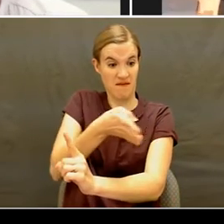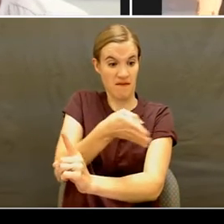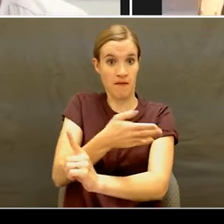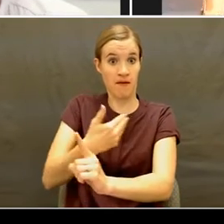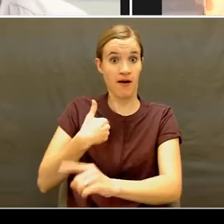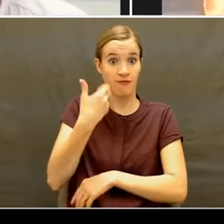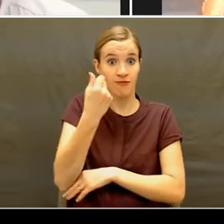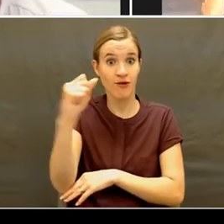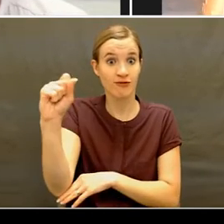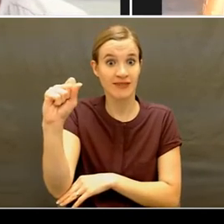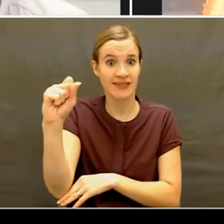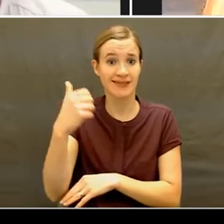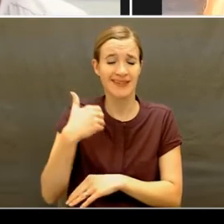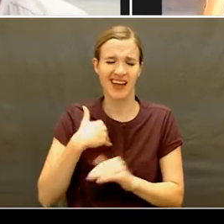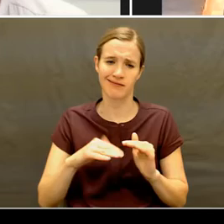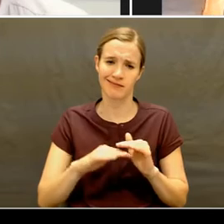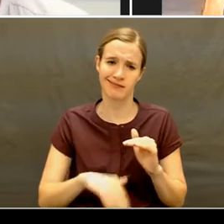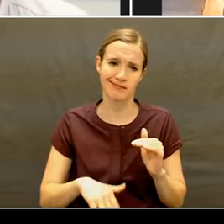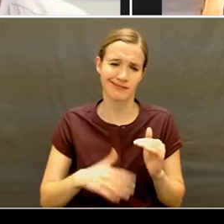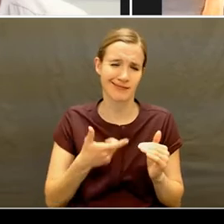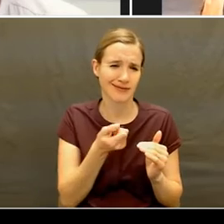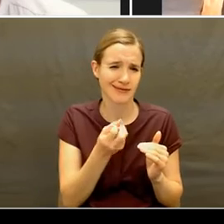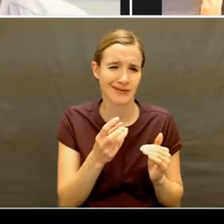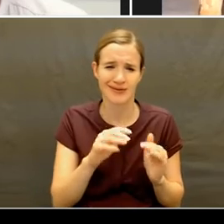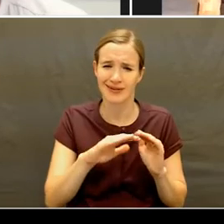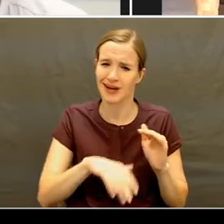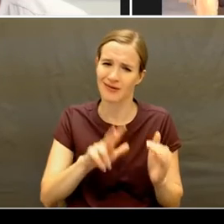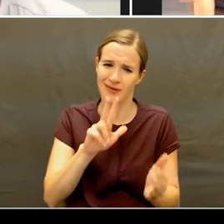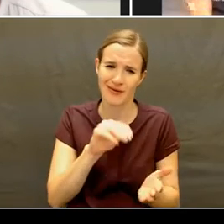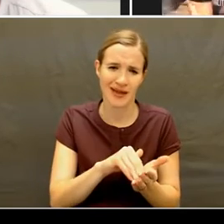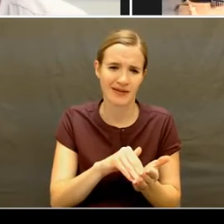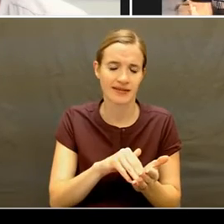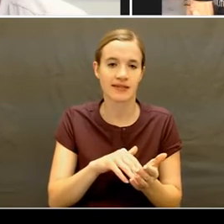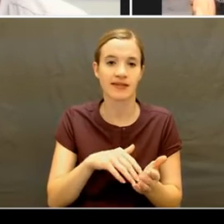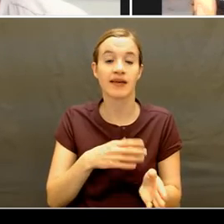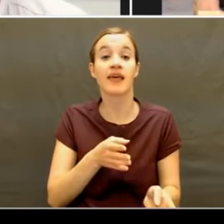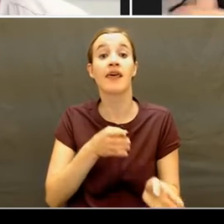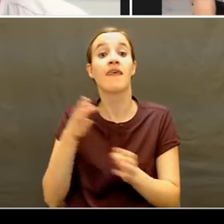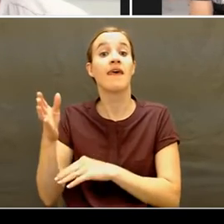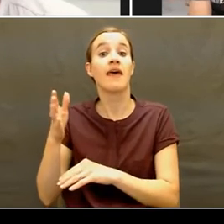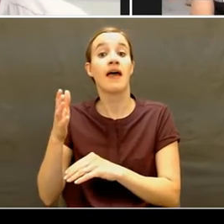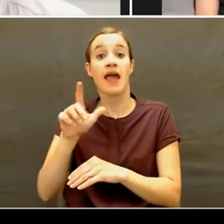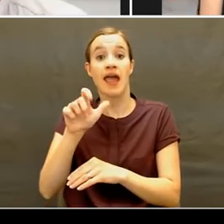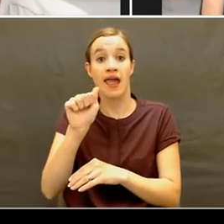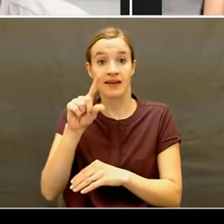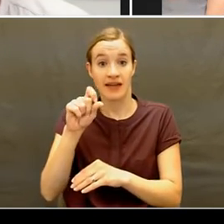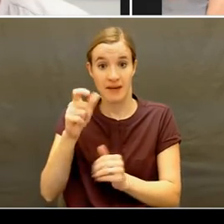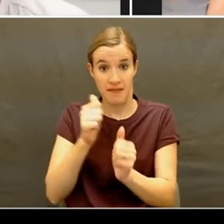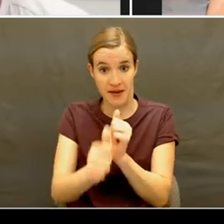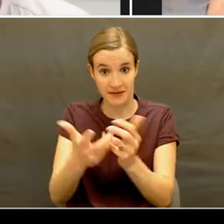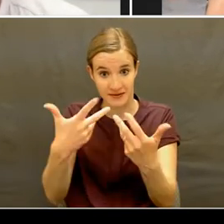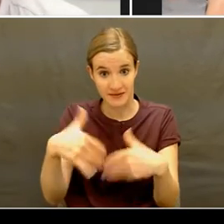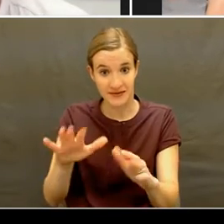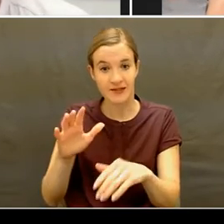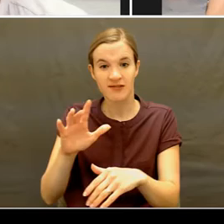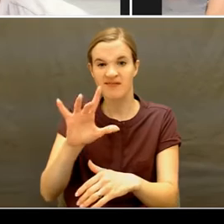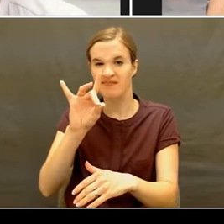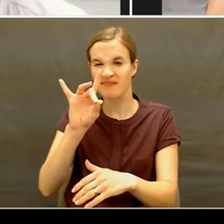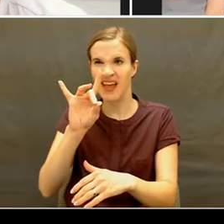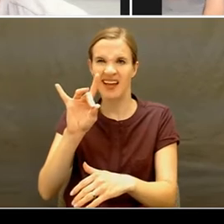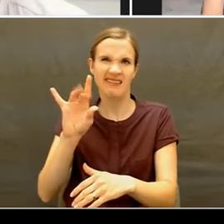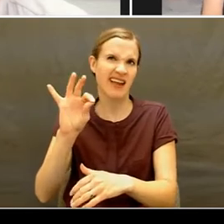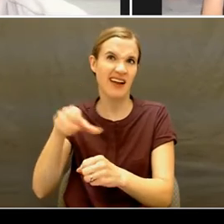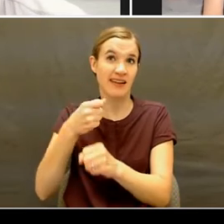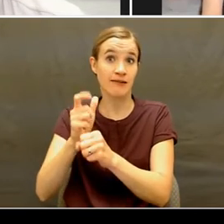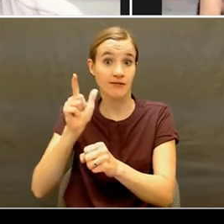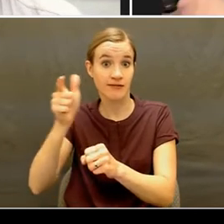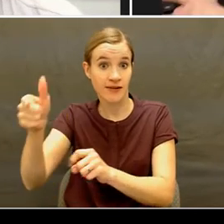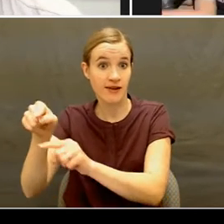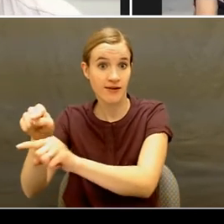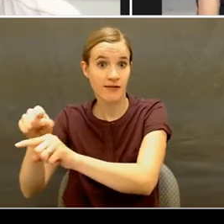on, we actually had 4000 at Olmstead rally years, you know, eight years, nine years later, when we,